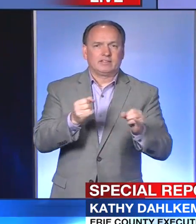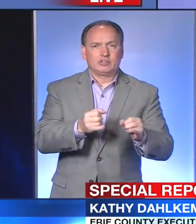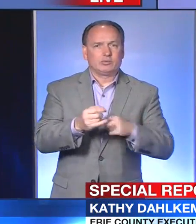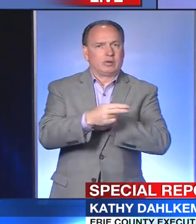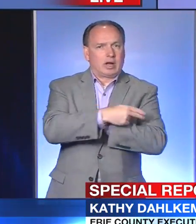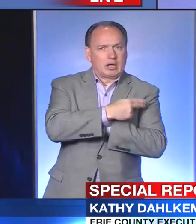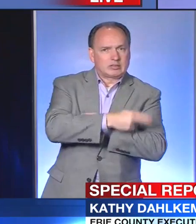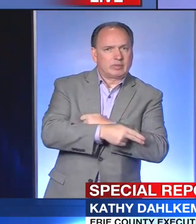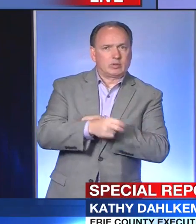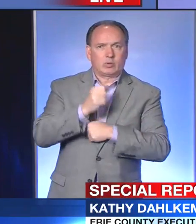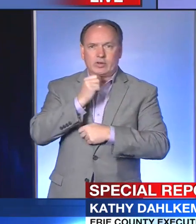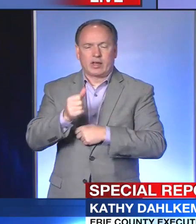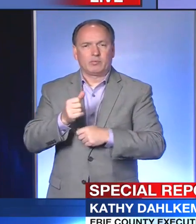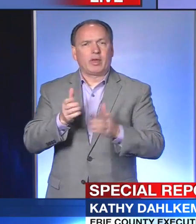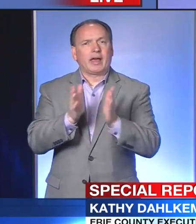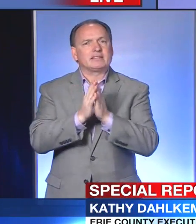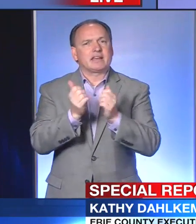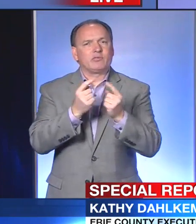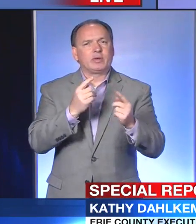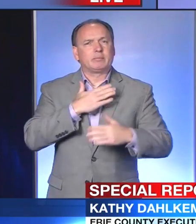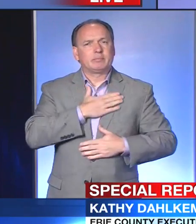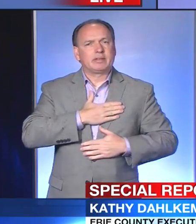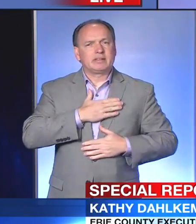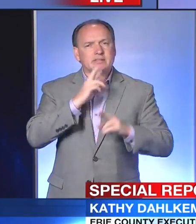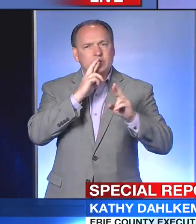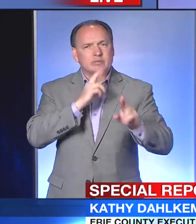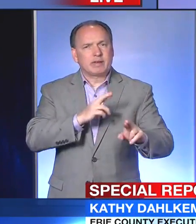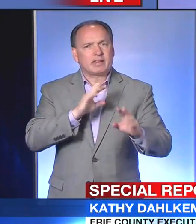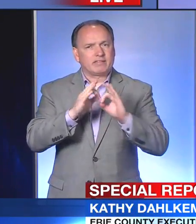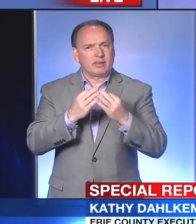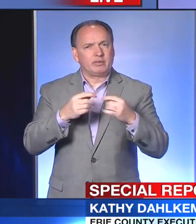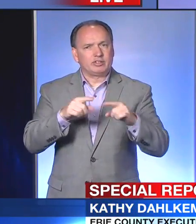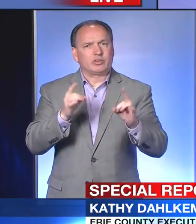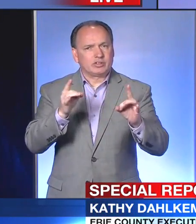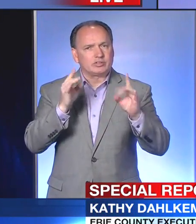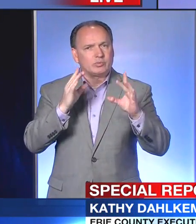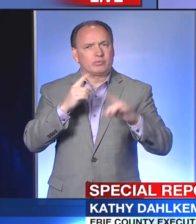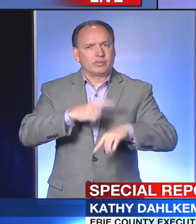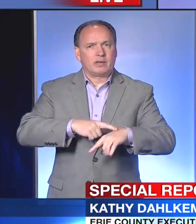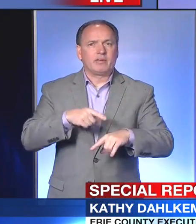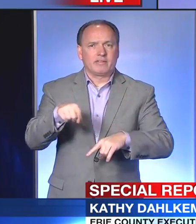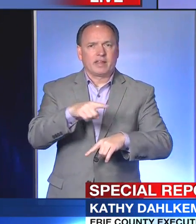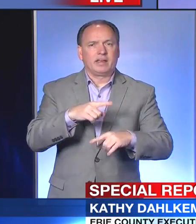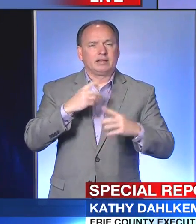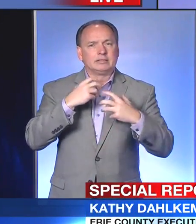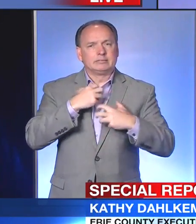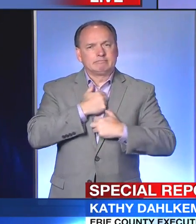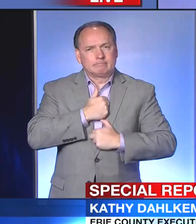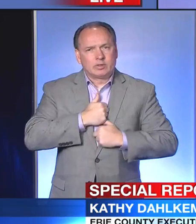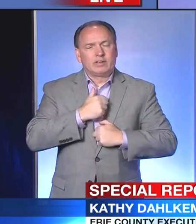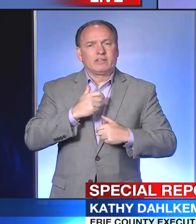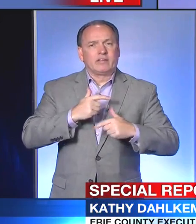WE DO NOT YET HAVE ANY SPECIFIC INFORMATION ABOUT THE DECEASED INDIVIDUAL. WHETHER THEY WERE HOSPITALIZED OR NOT.